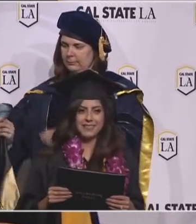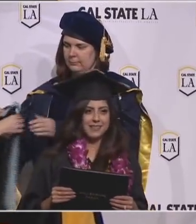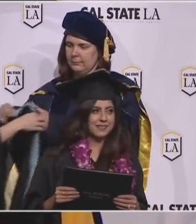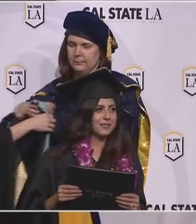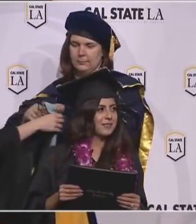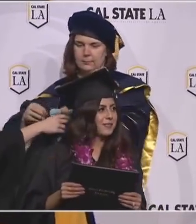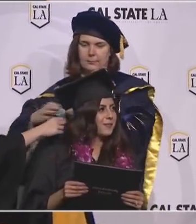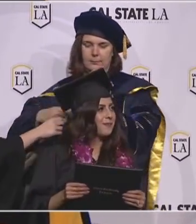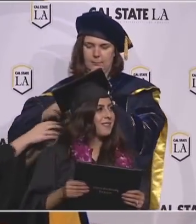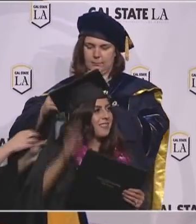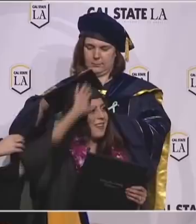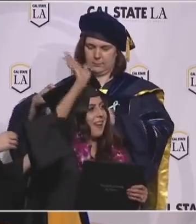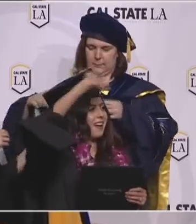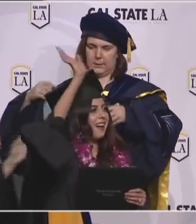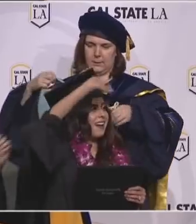BECOME MASTER OF ARTS IN SPECIAL EDUCATION.